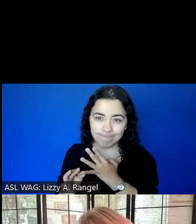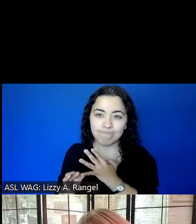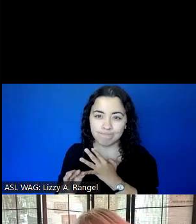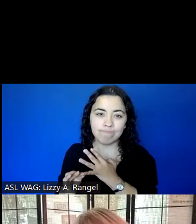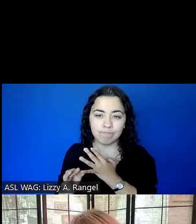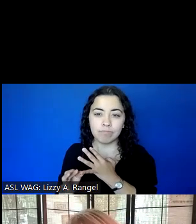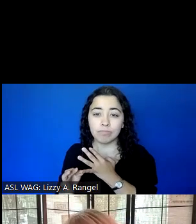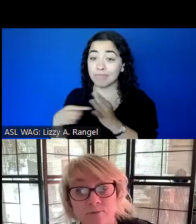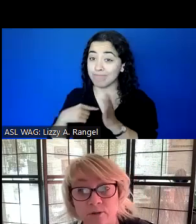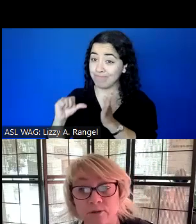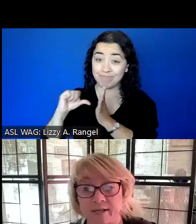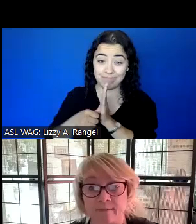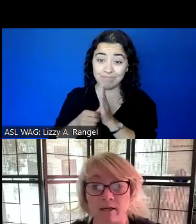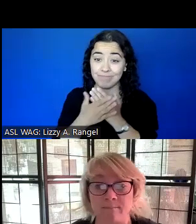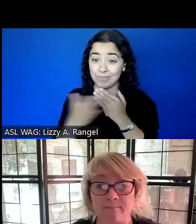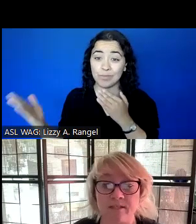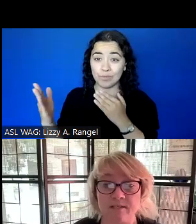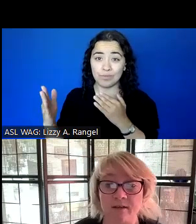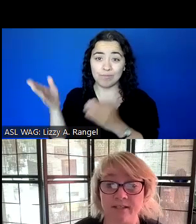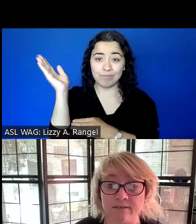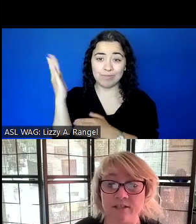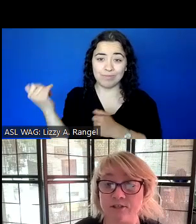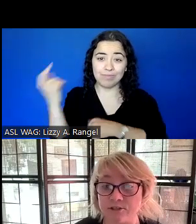So let's get into some of the security stuff.